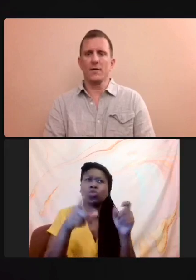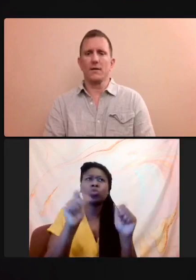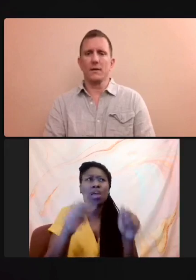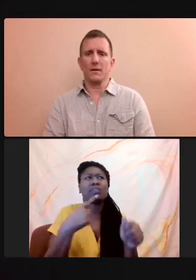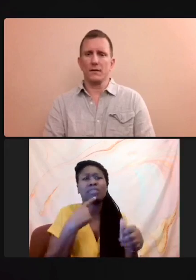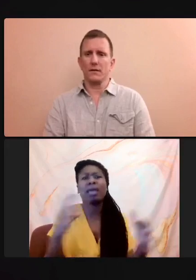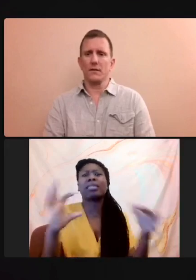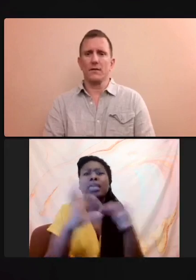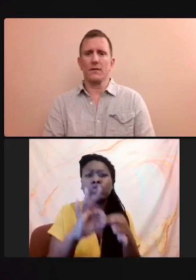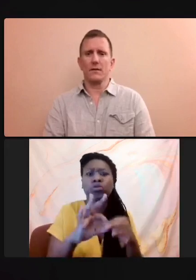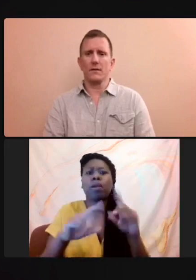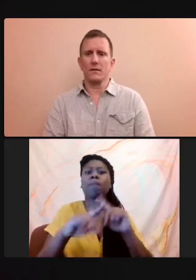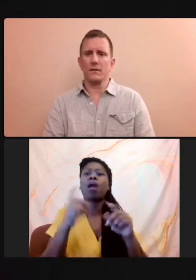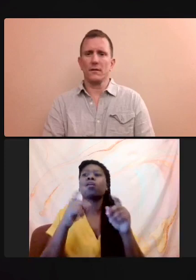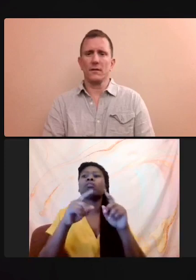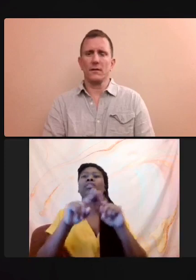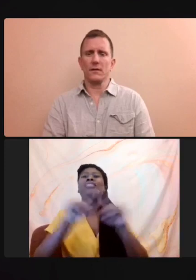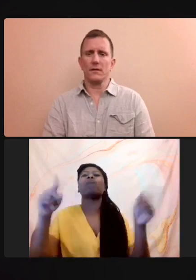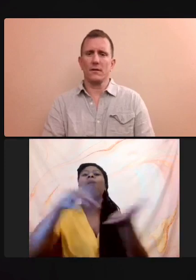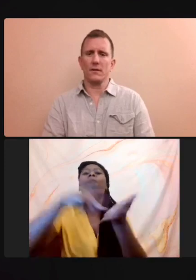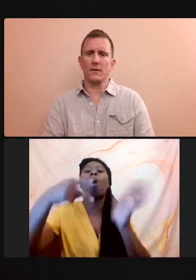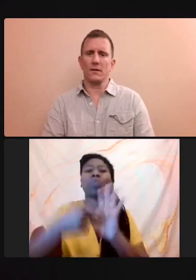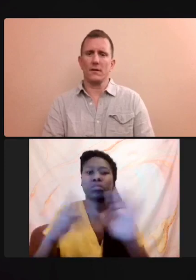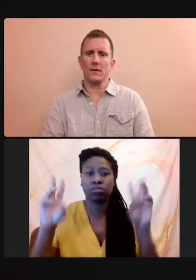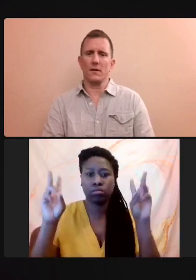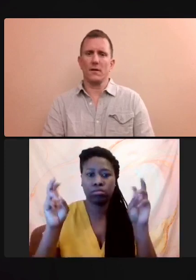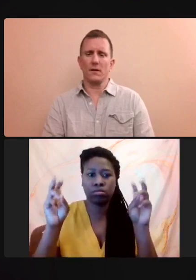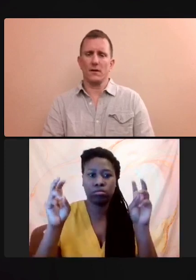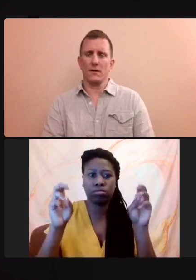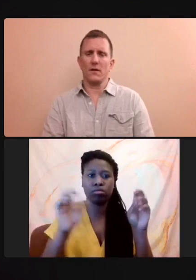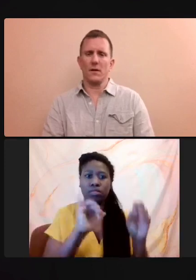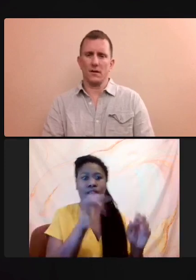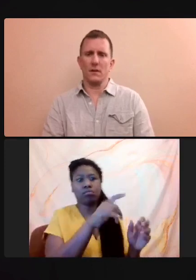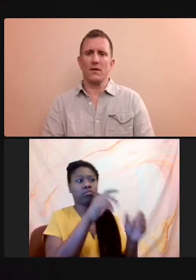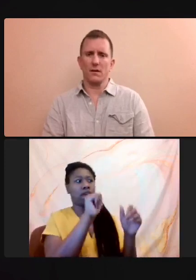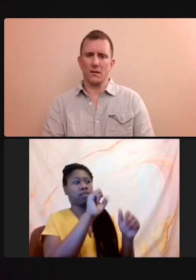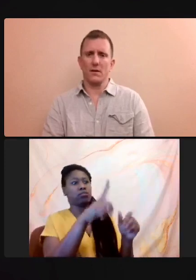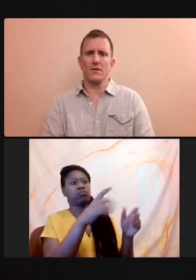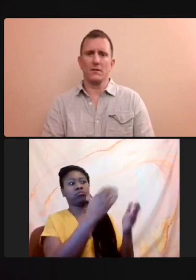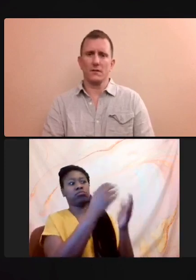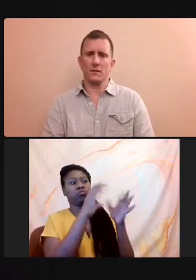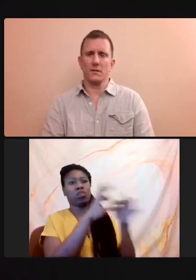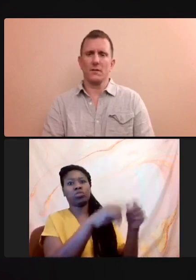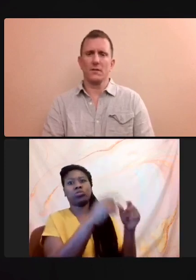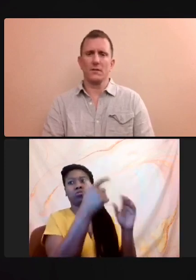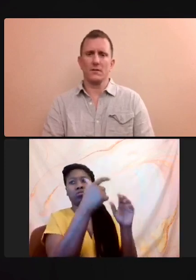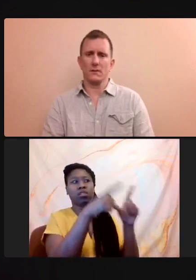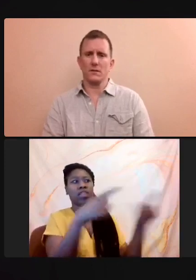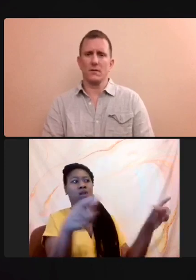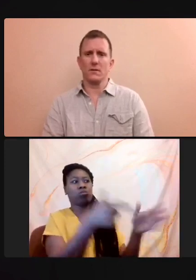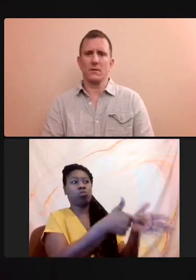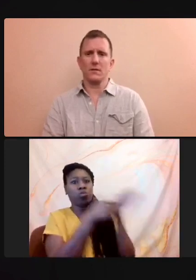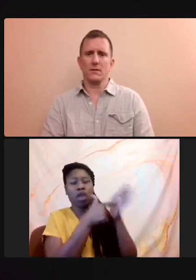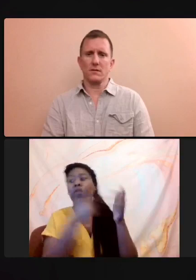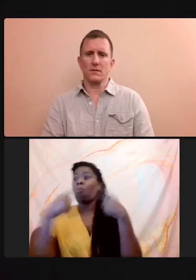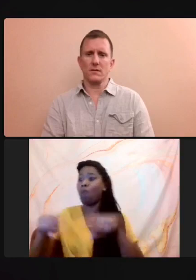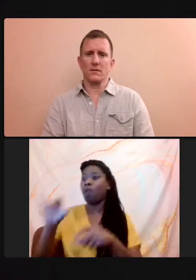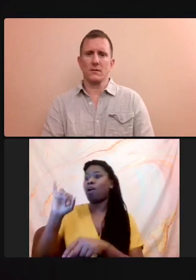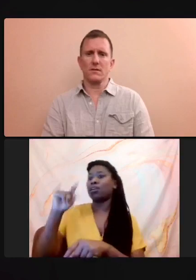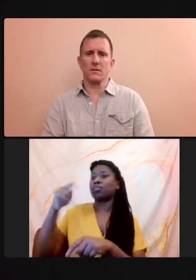So I think we're ready to wrap up. Deanna, did you have any last comments that you wanted to to make sure that the group knows and and that you want to make